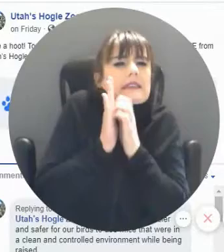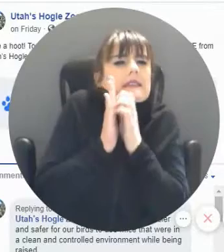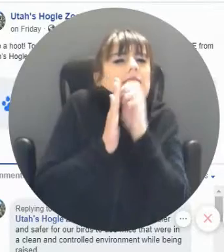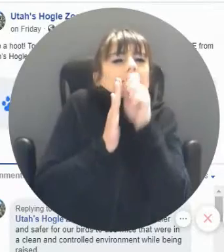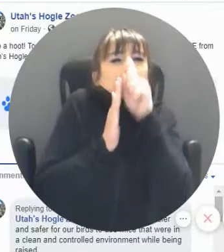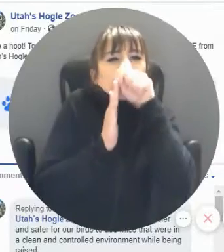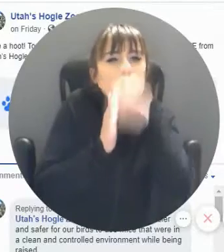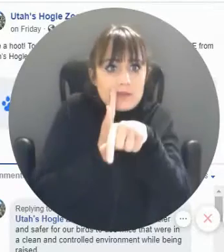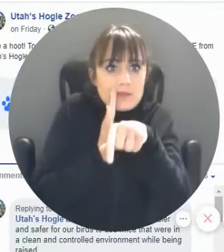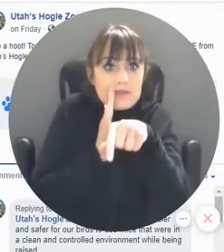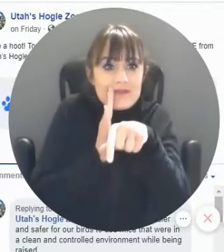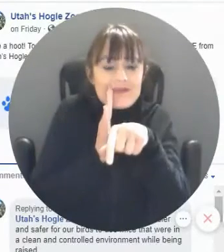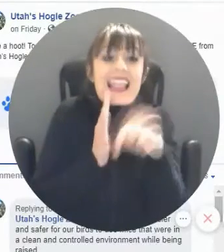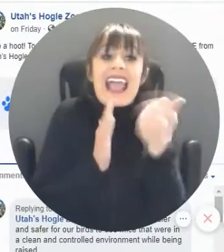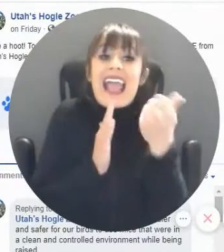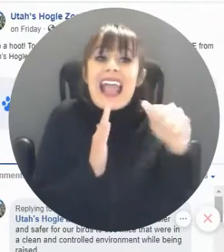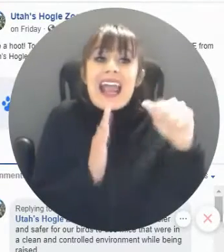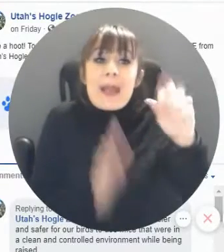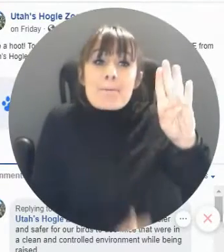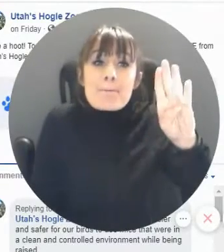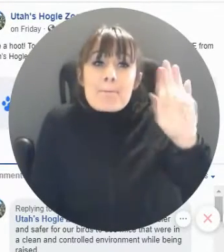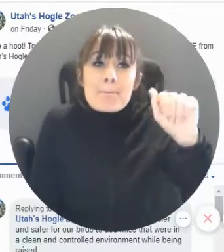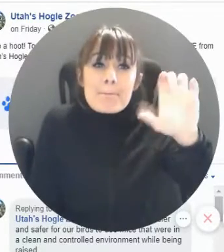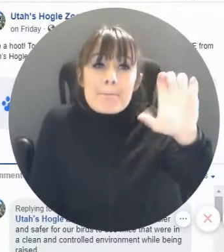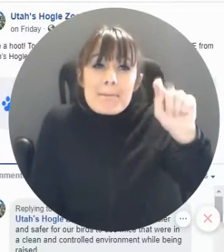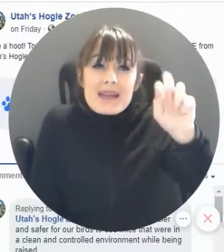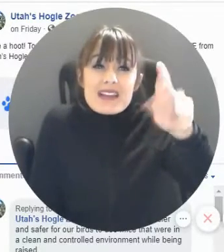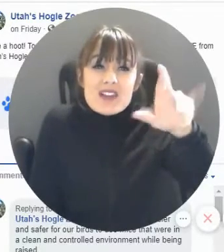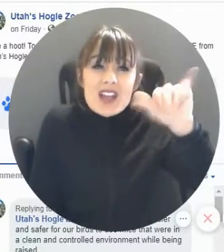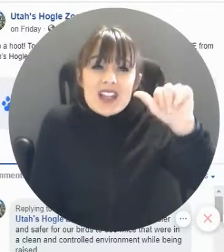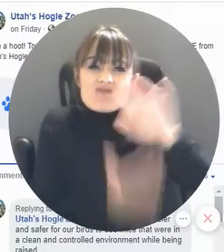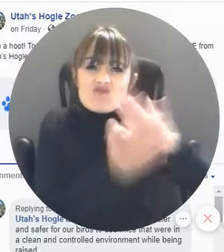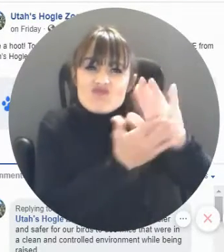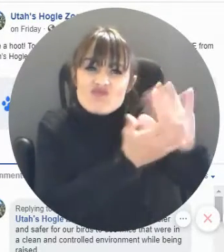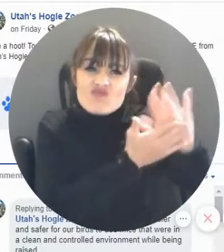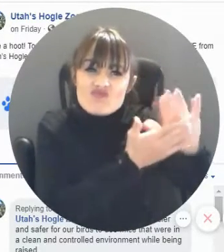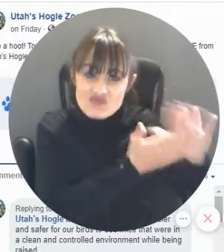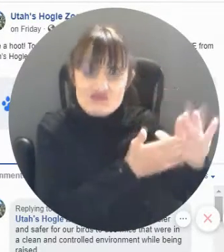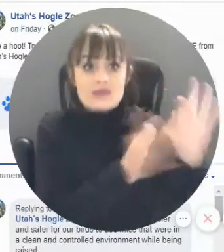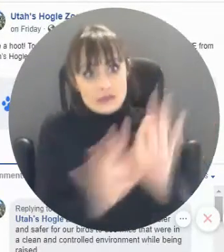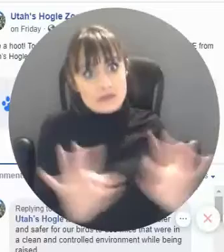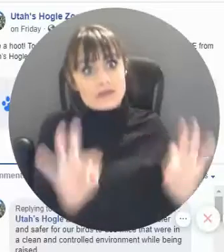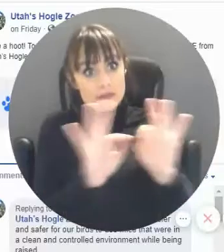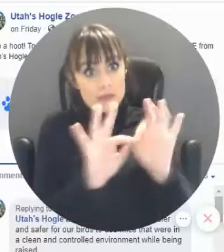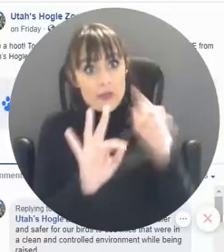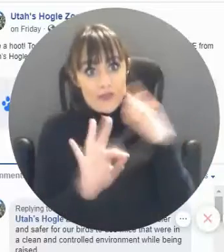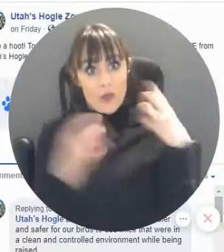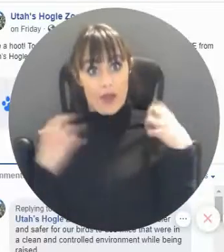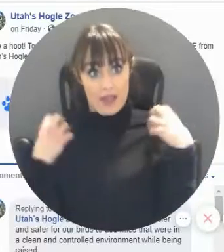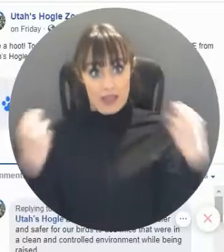So it actually is very important and supports their digestive health. So then, once they have regurgitated it,